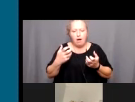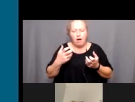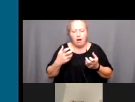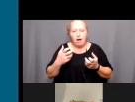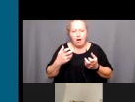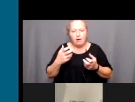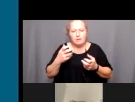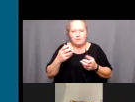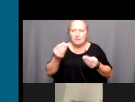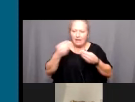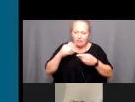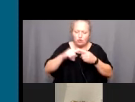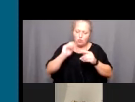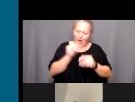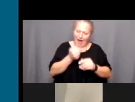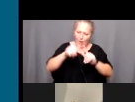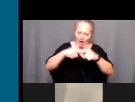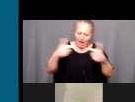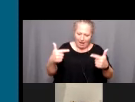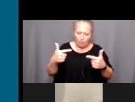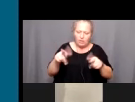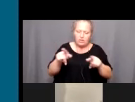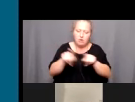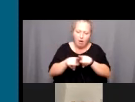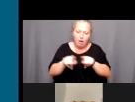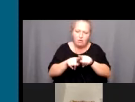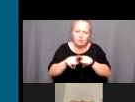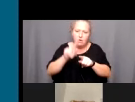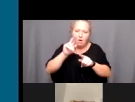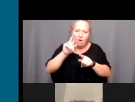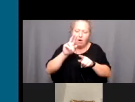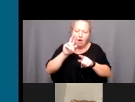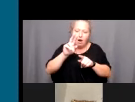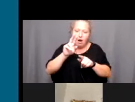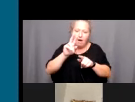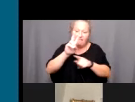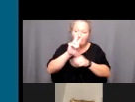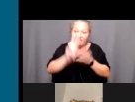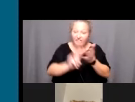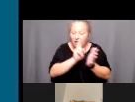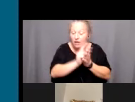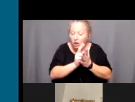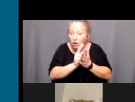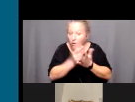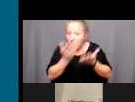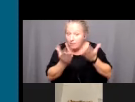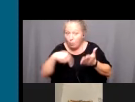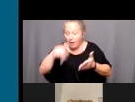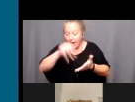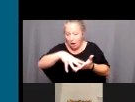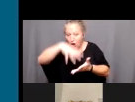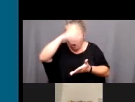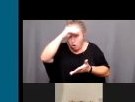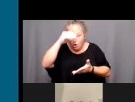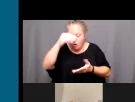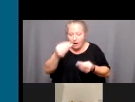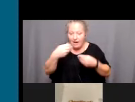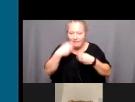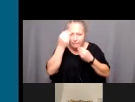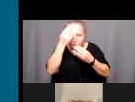have the information and work together so that we can get ahead together with